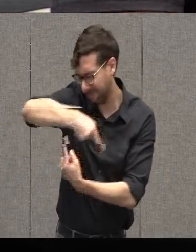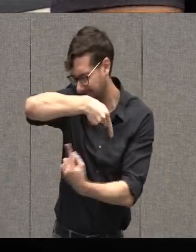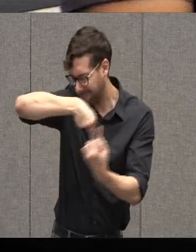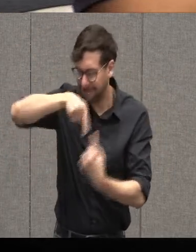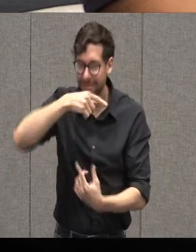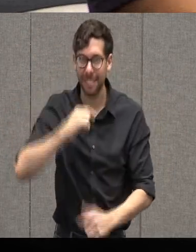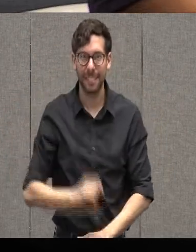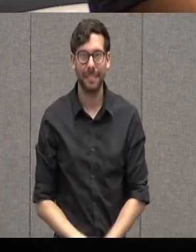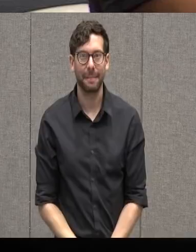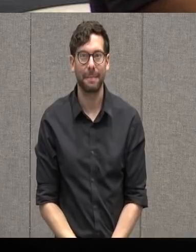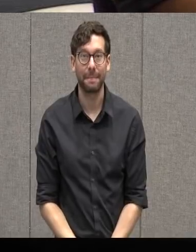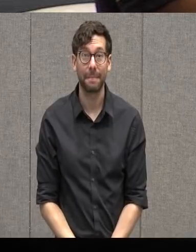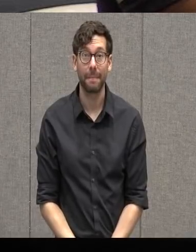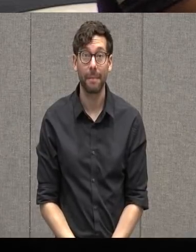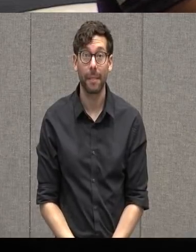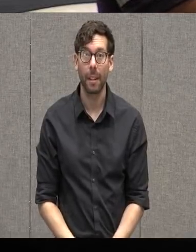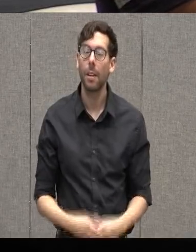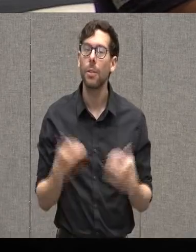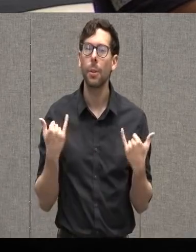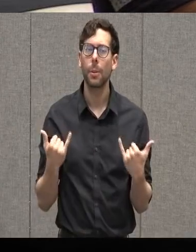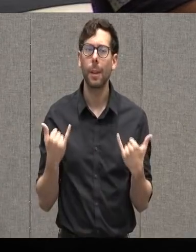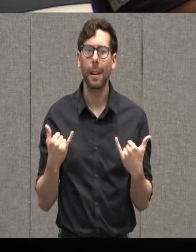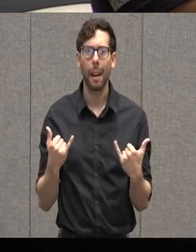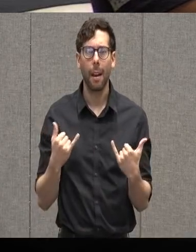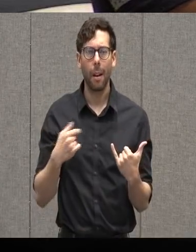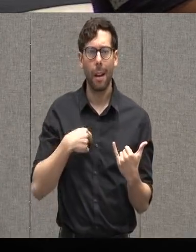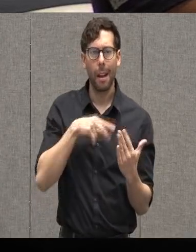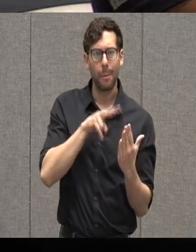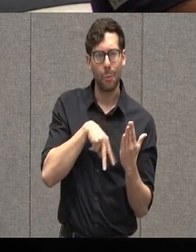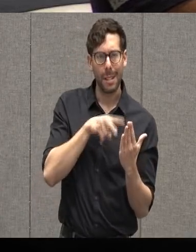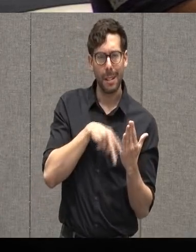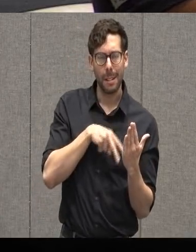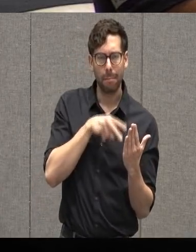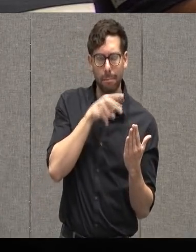While I'm reading, think about how is Mr. Ortiz counting?